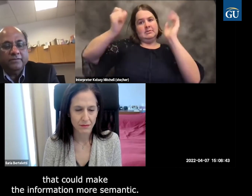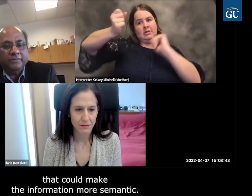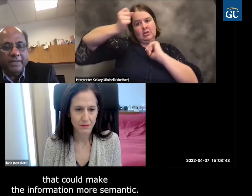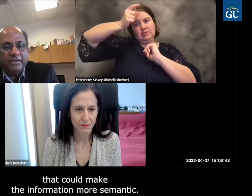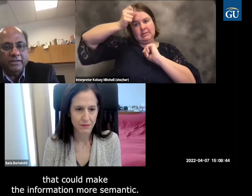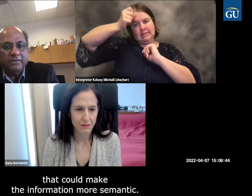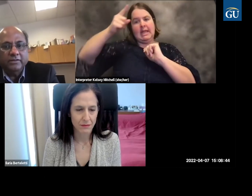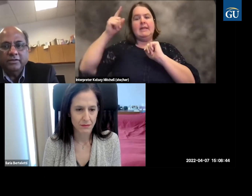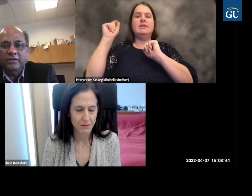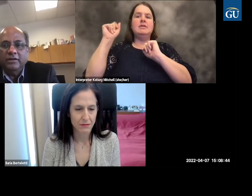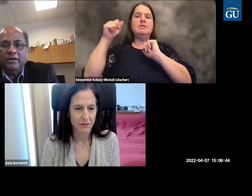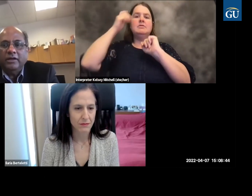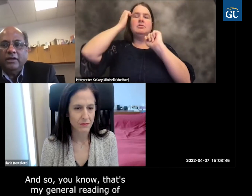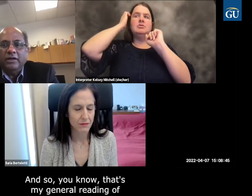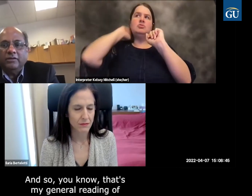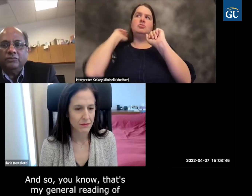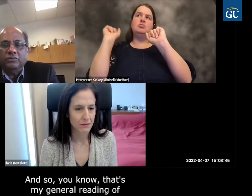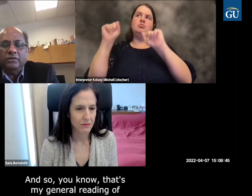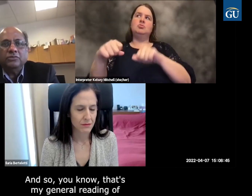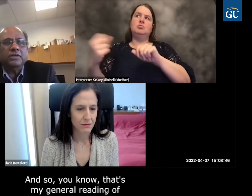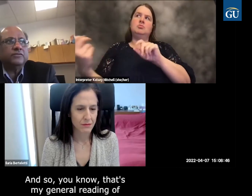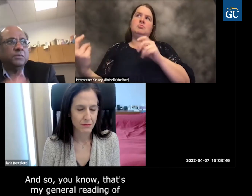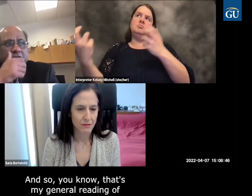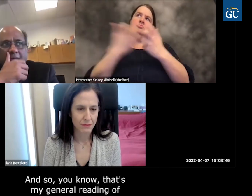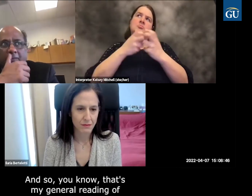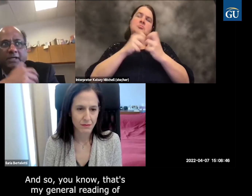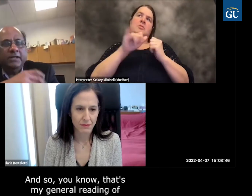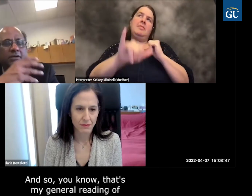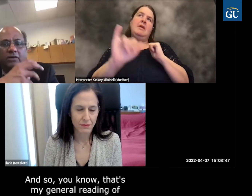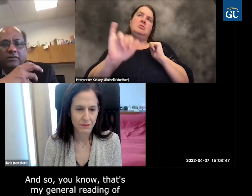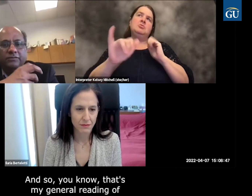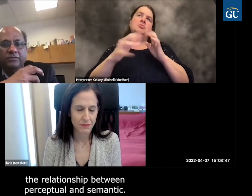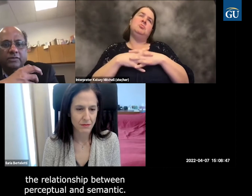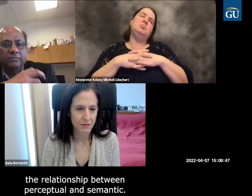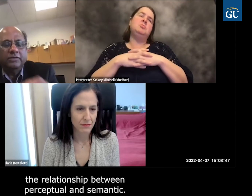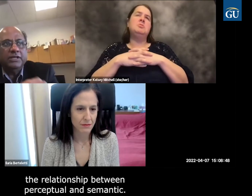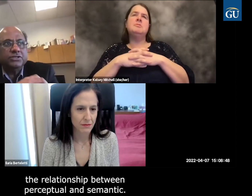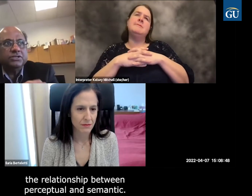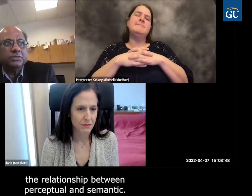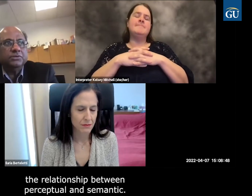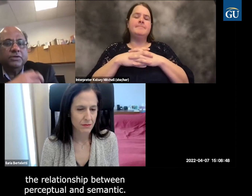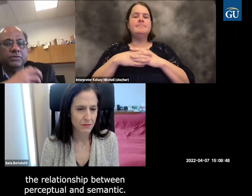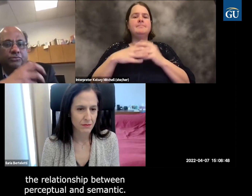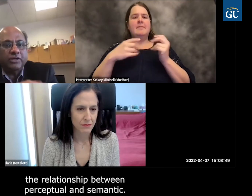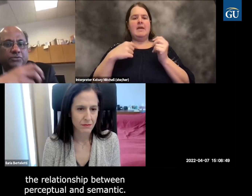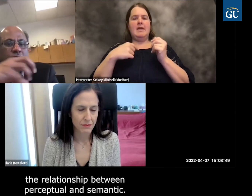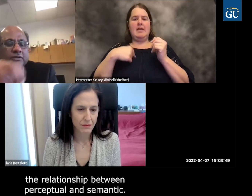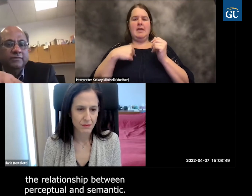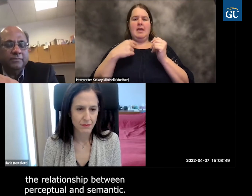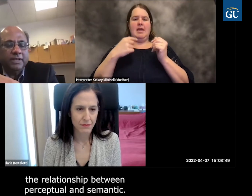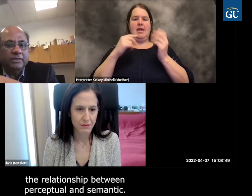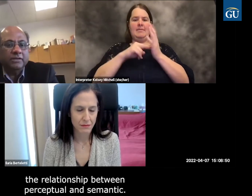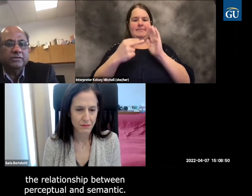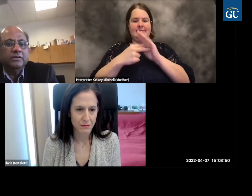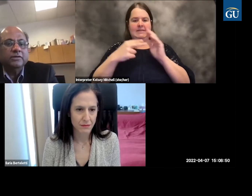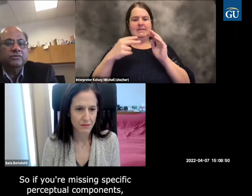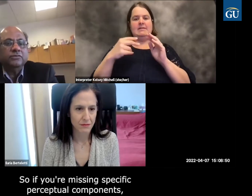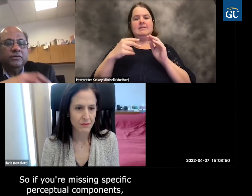semantic and so you know that's my general reading of the relationship between